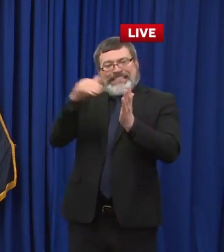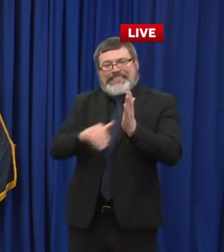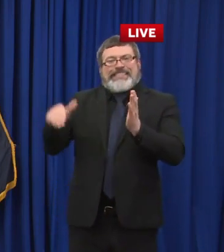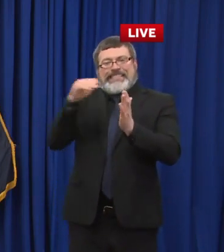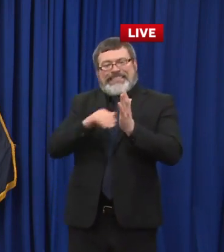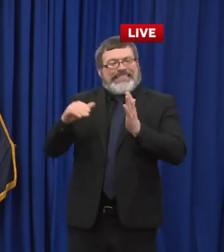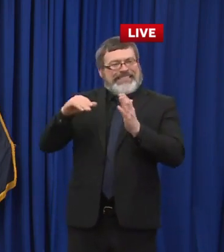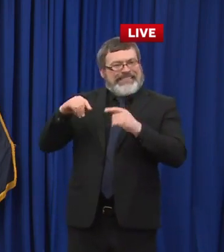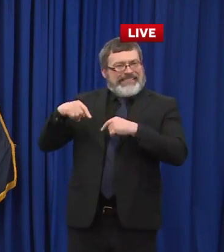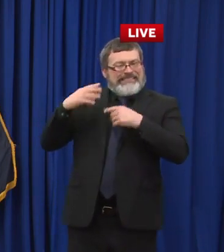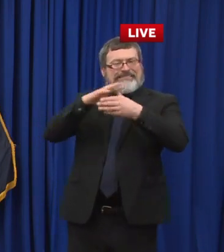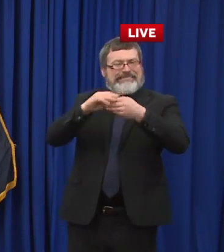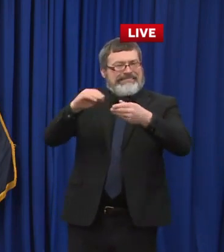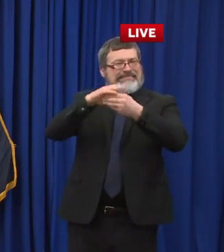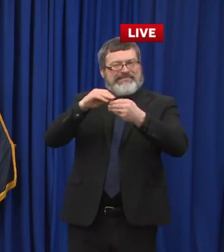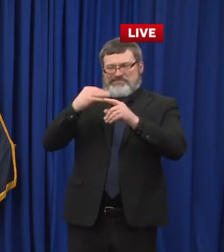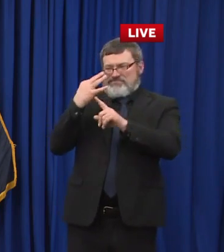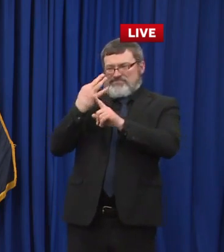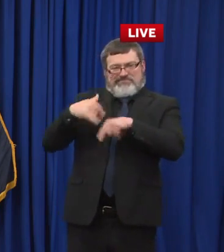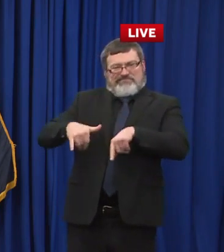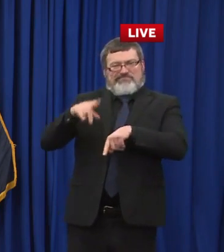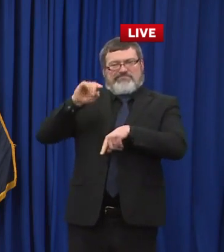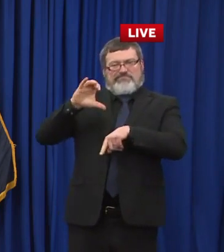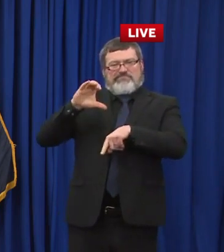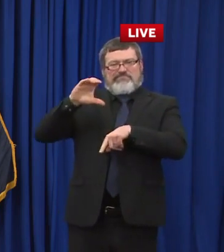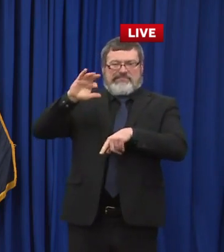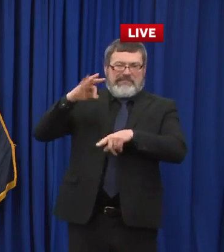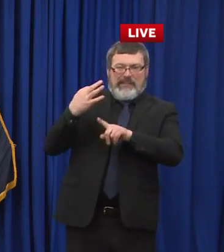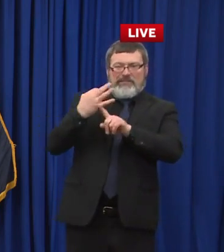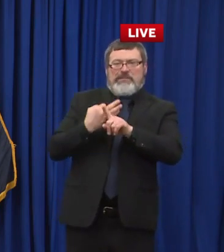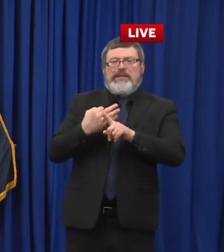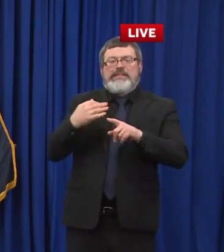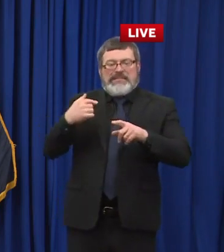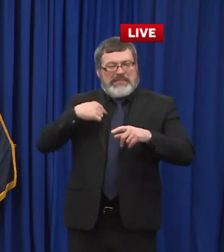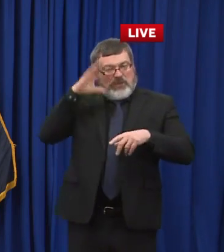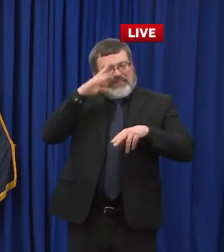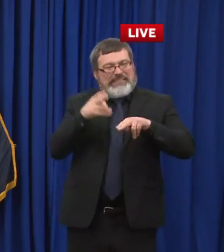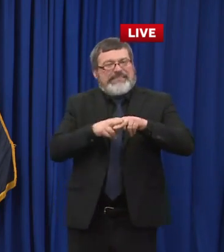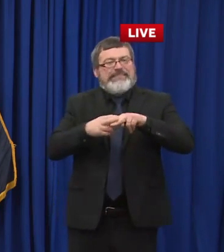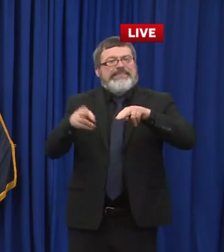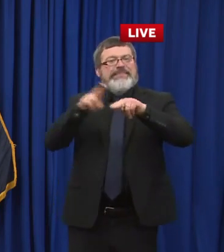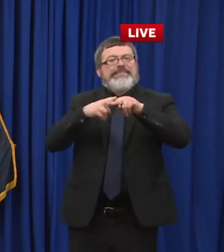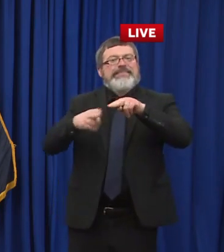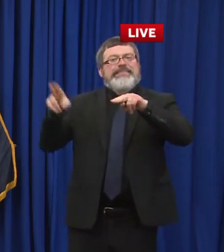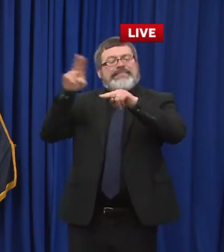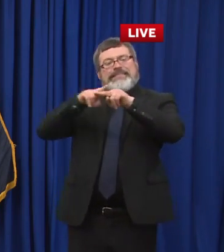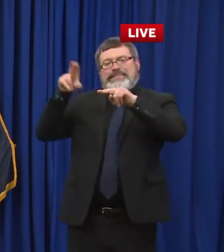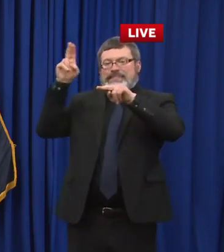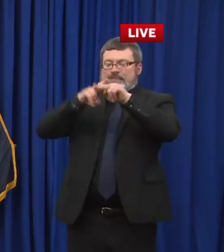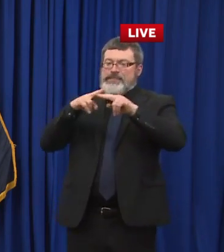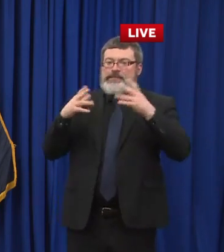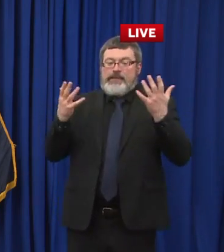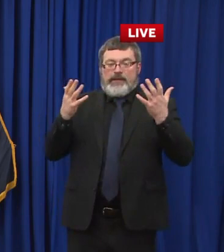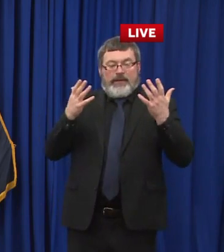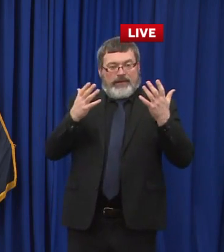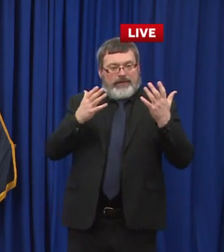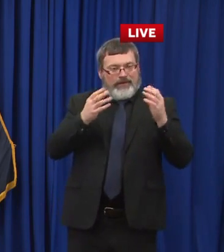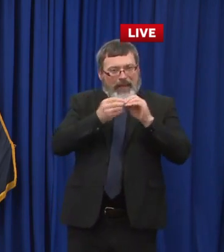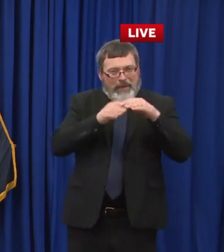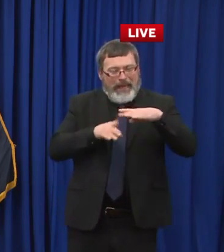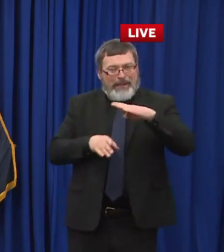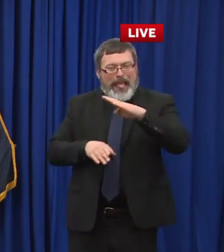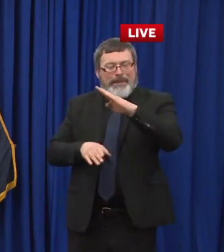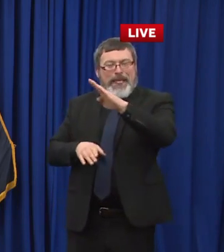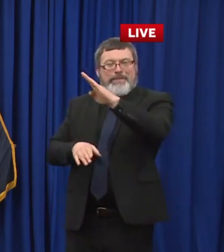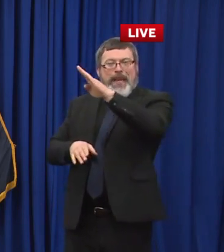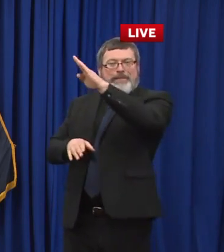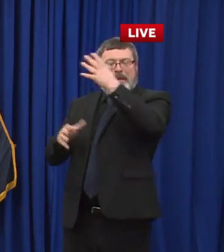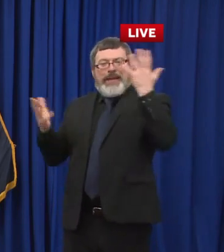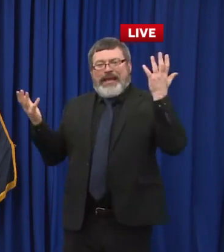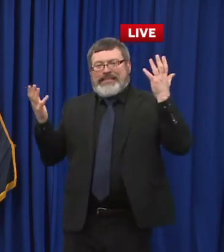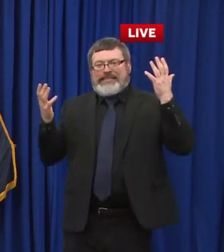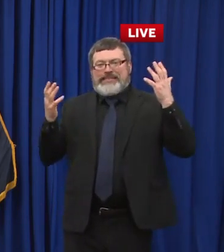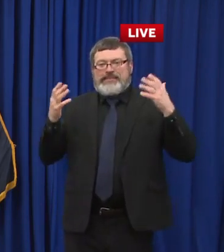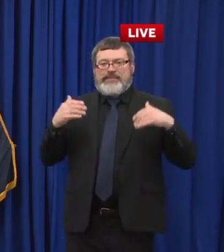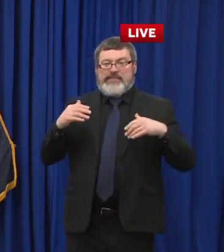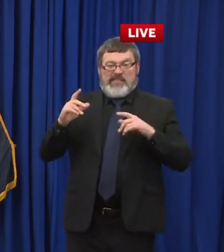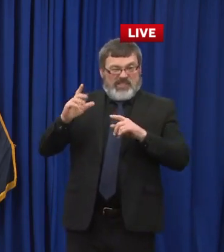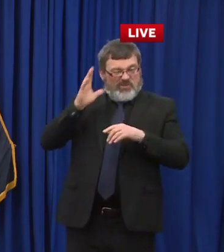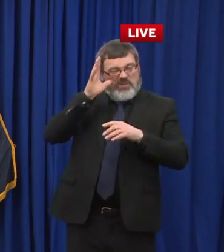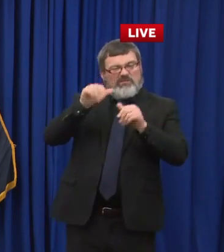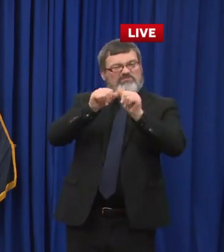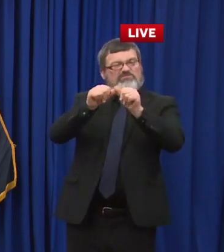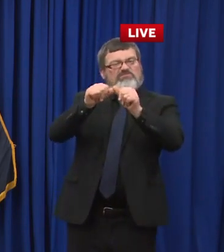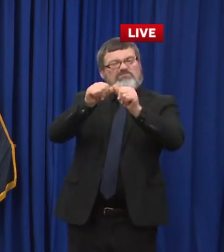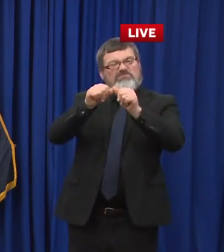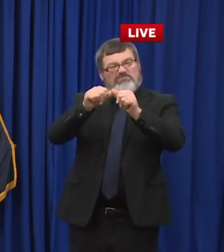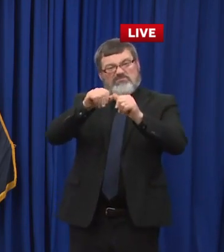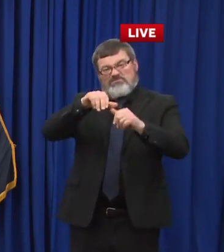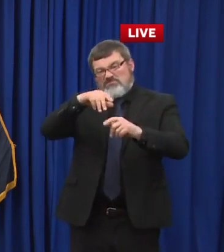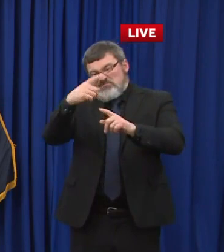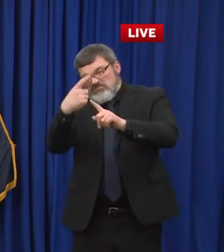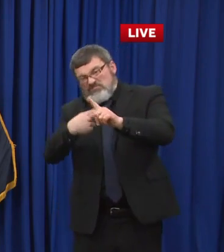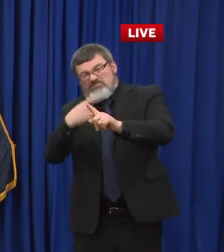JUST TO BE A LITTLE BIT REPETITIVE OVER THE LAST SIX TO EIGHT MONTHS, YOU HAVE HEARD US TALKING ABOUT THE EXPECTED RISE IN CASES, AND THAT IS THE SURGE WE ARE IN RIGHT NOW.